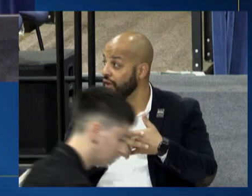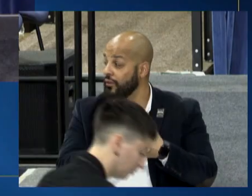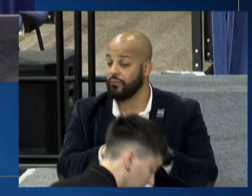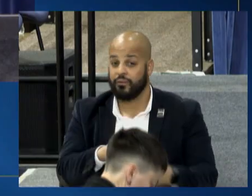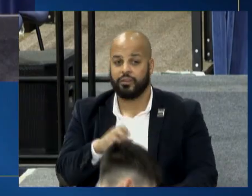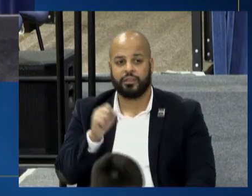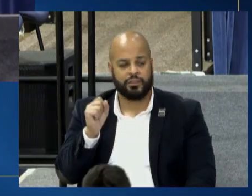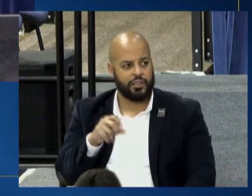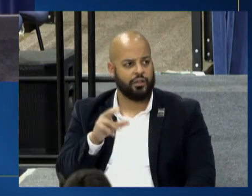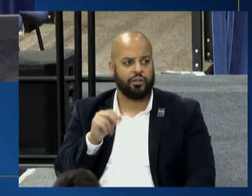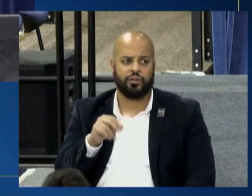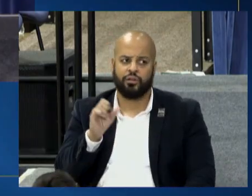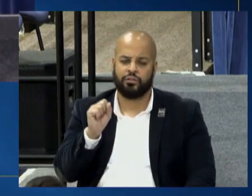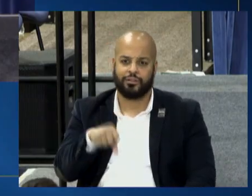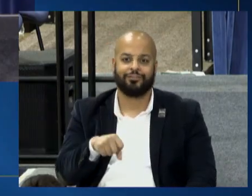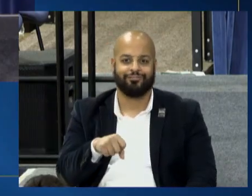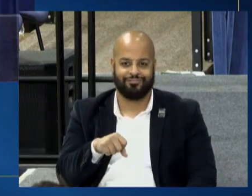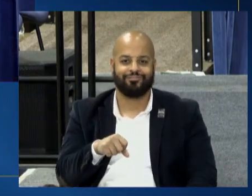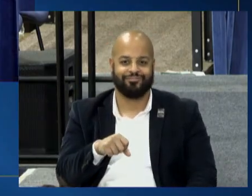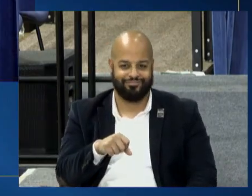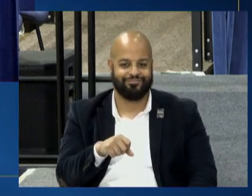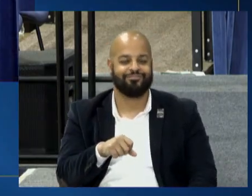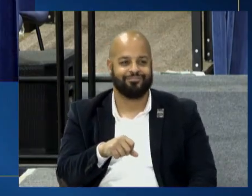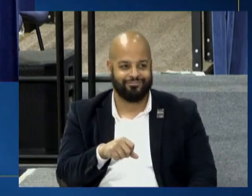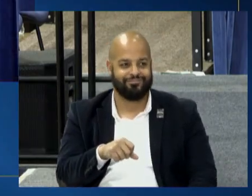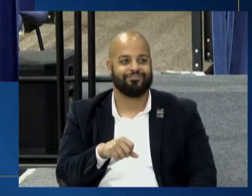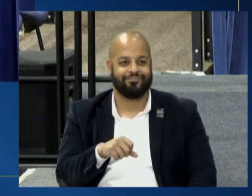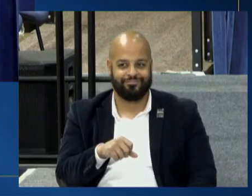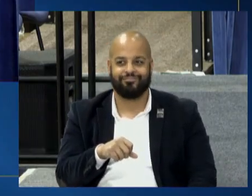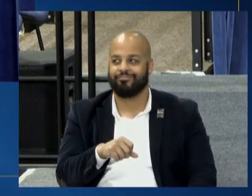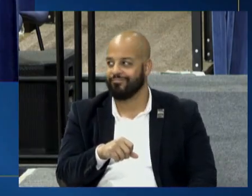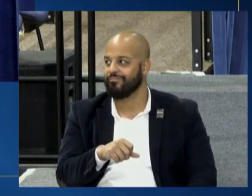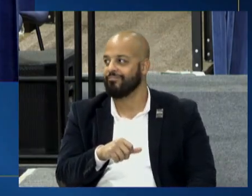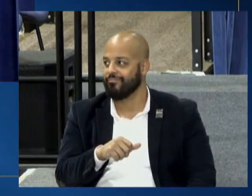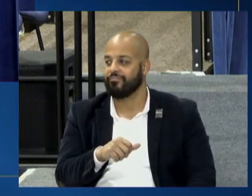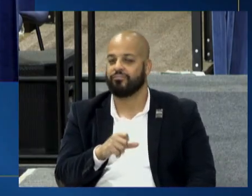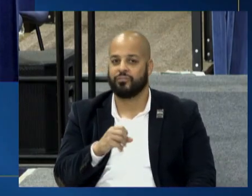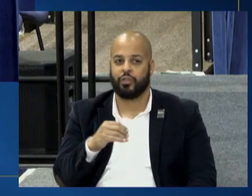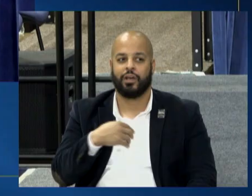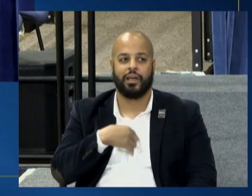Susan Monarez: Yeah. No, it's -- it is -- so, we do -- we take a disease agnostic general